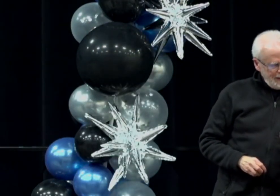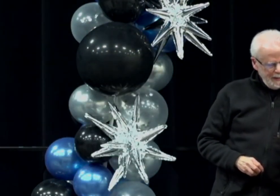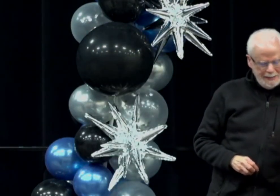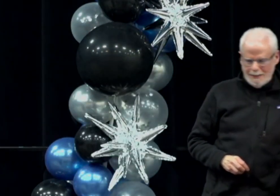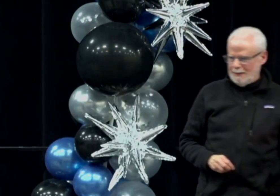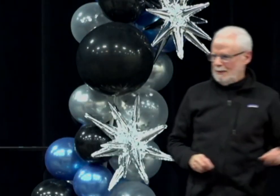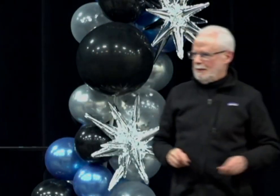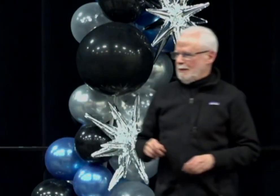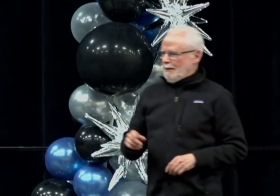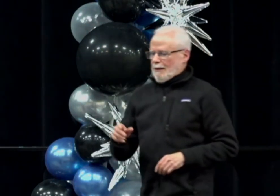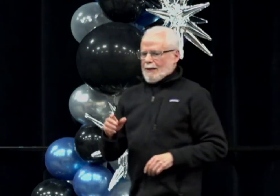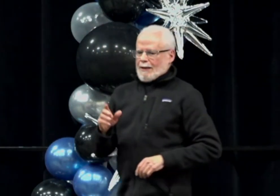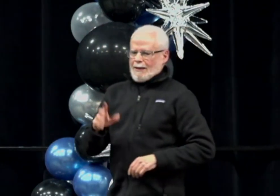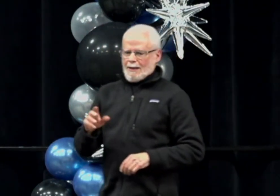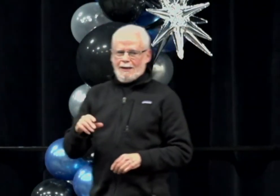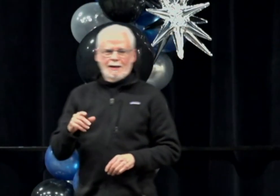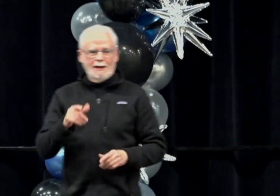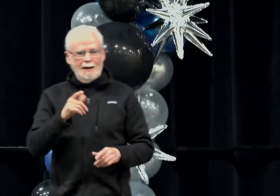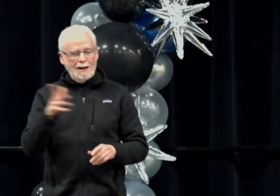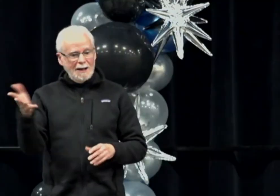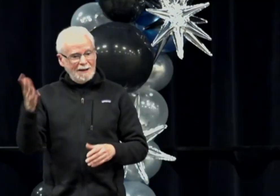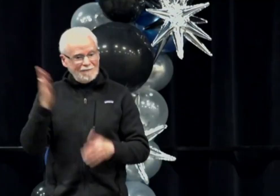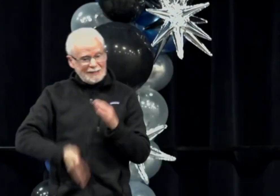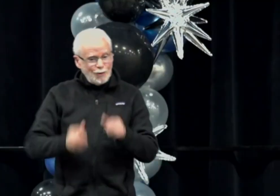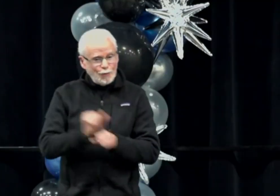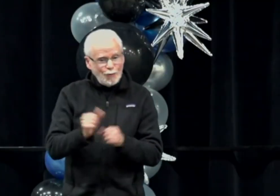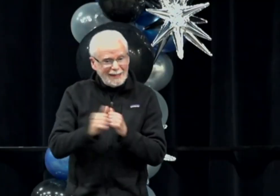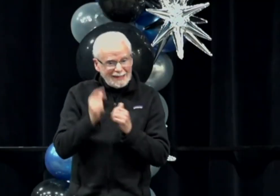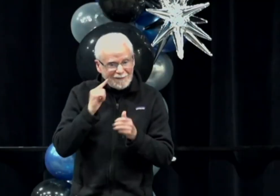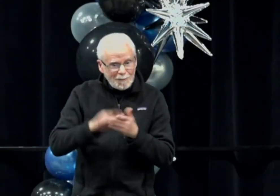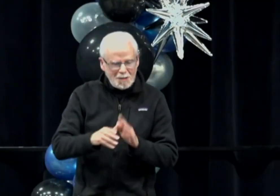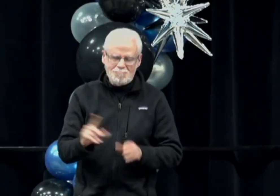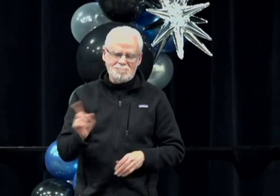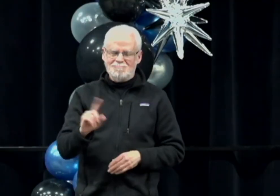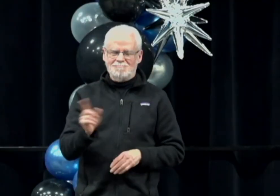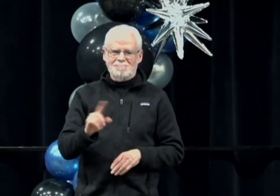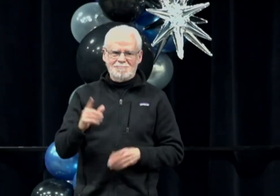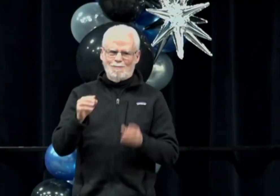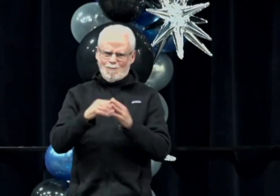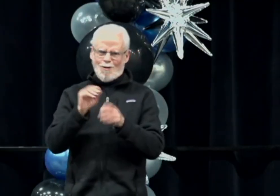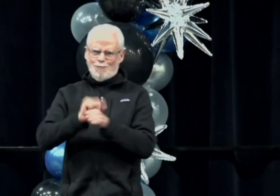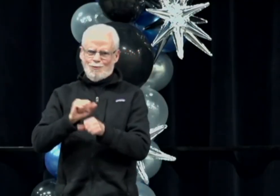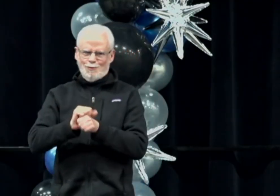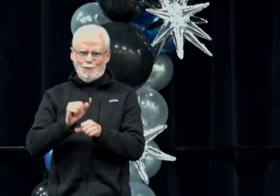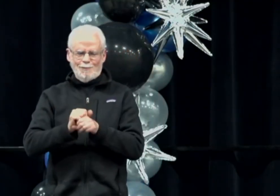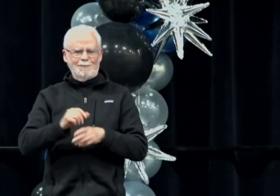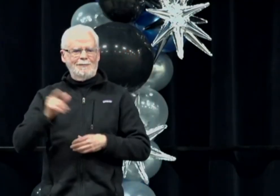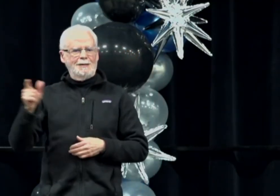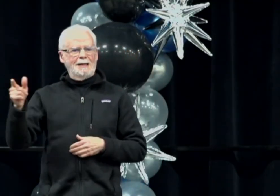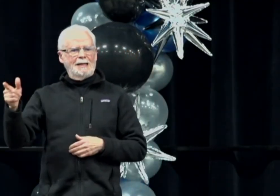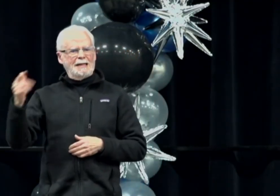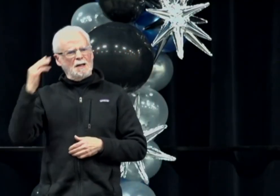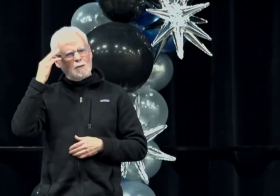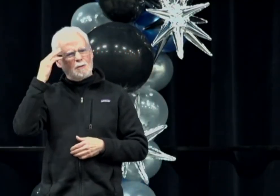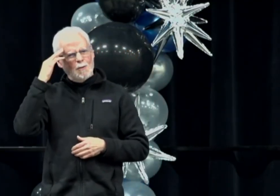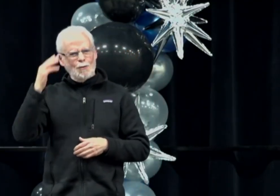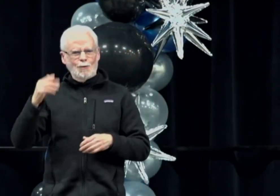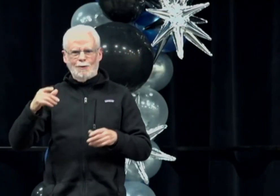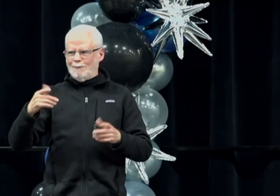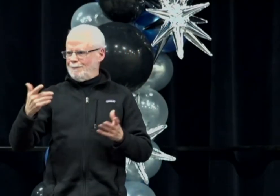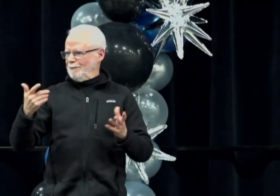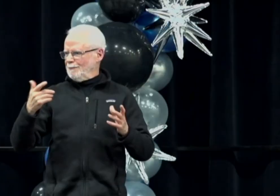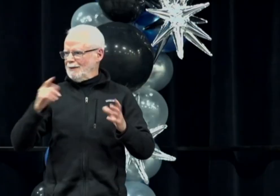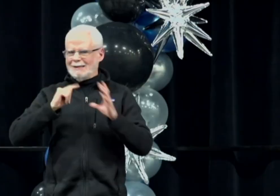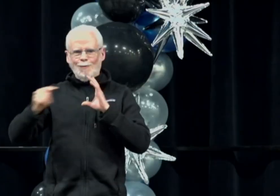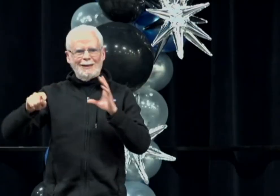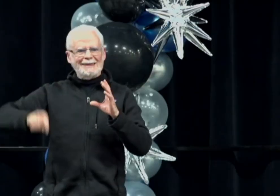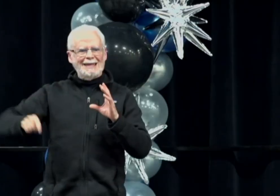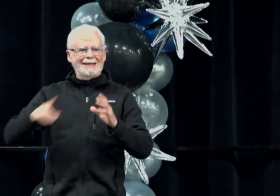budget. I applaud the Deaf community for that. Now, was that the end of his work with the Deaf